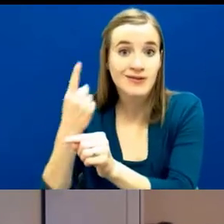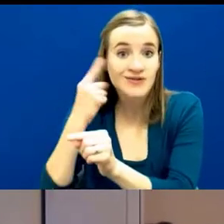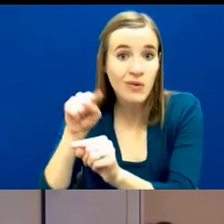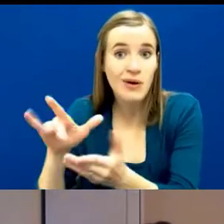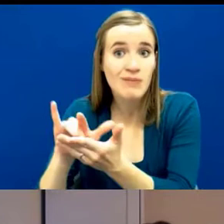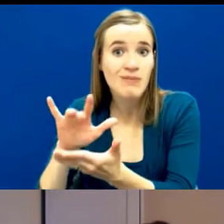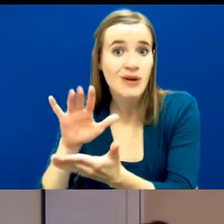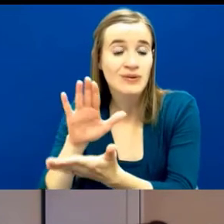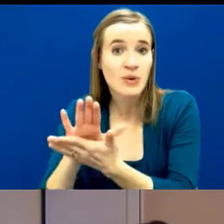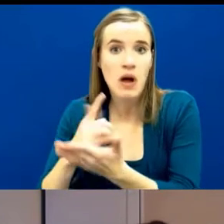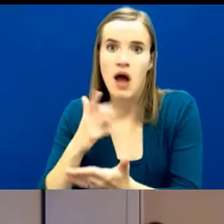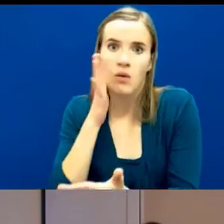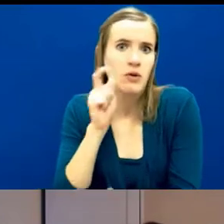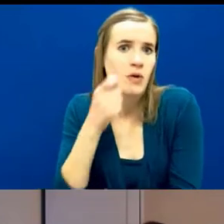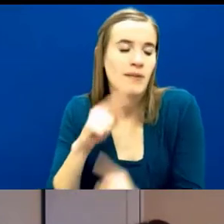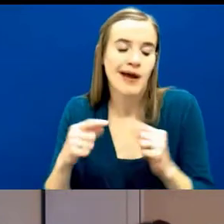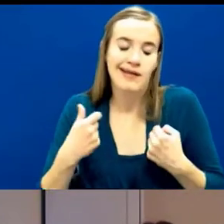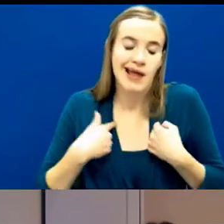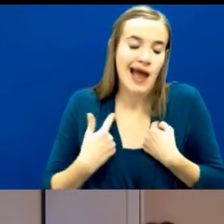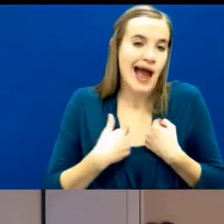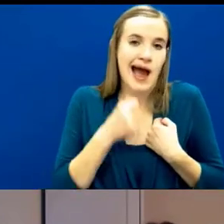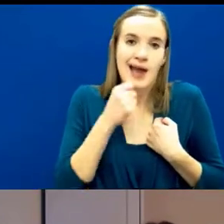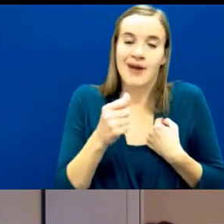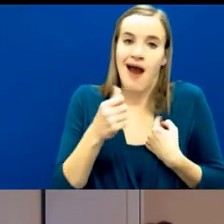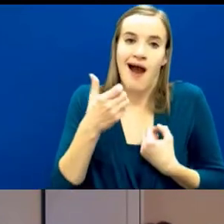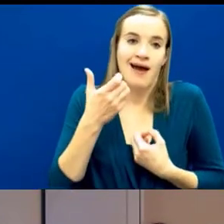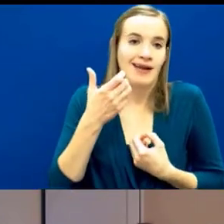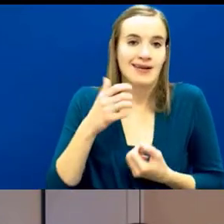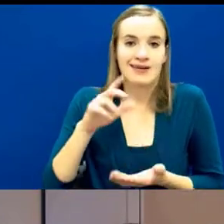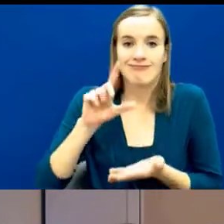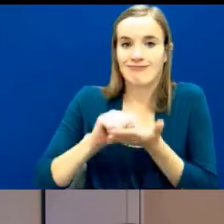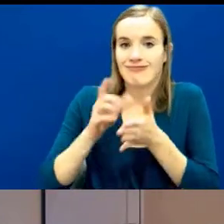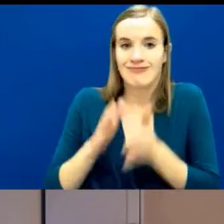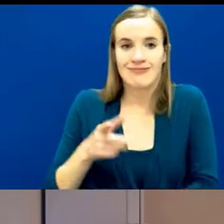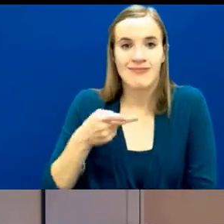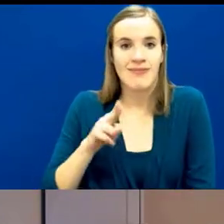publisher. So what I say it's just what I think I would like to read. So, but